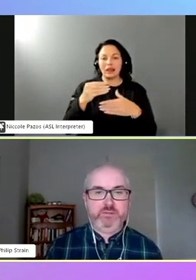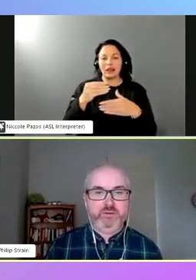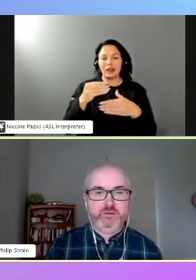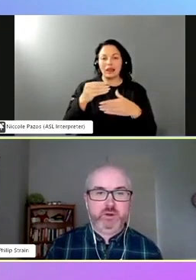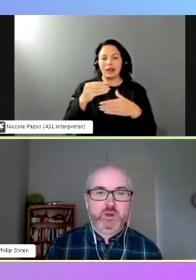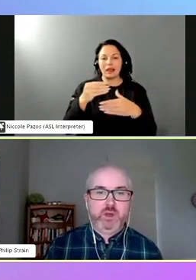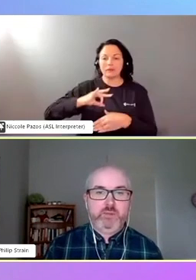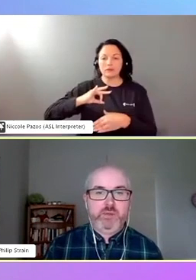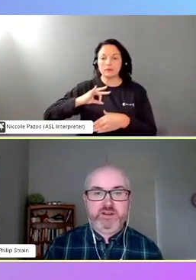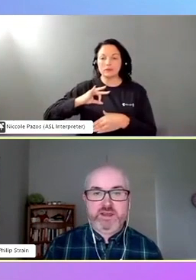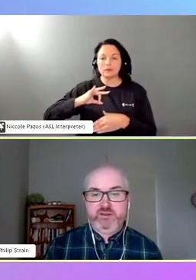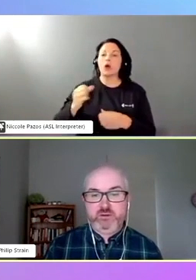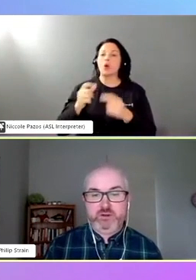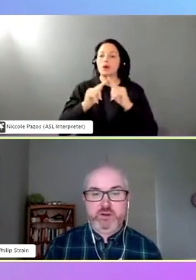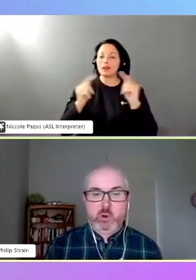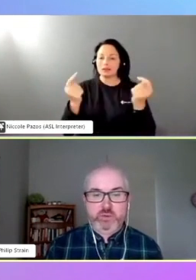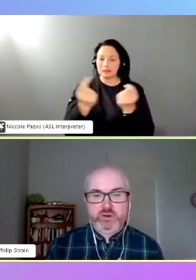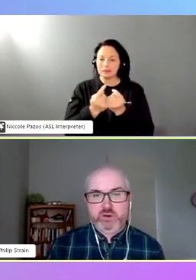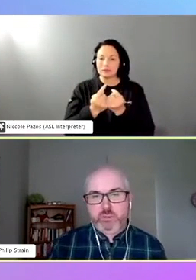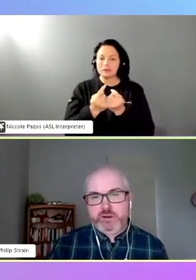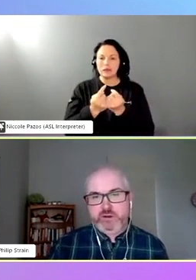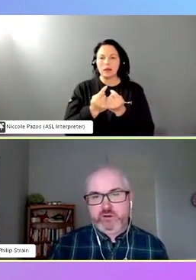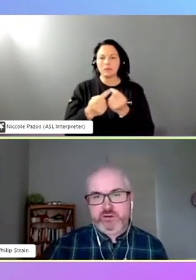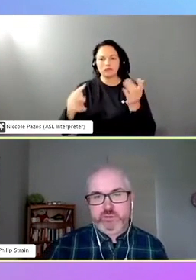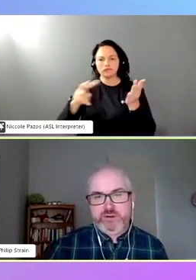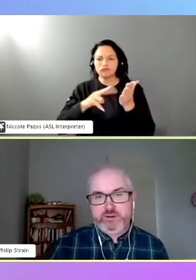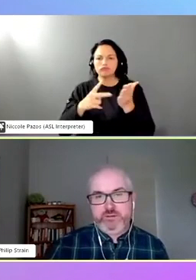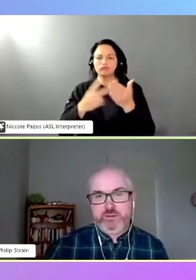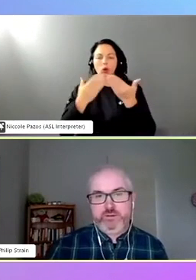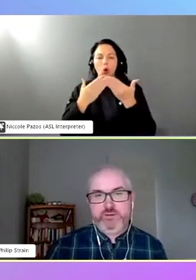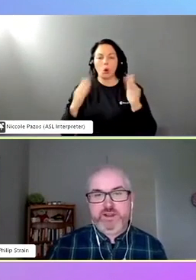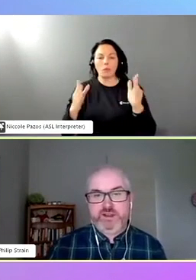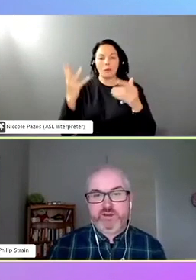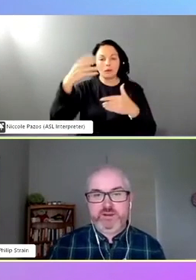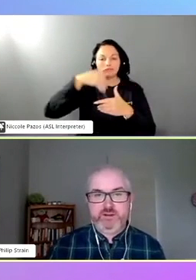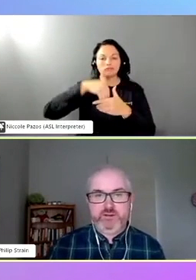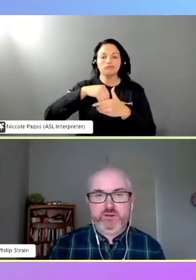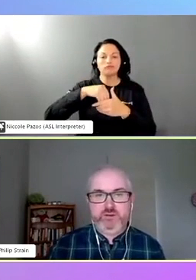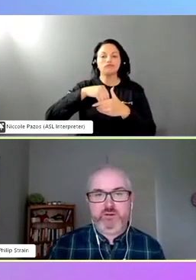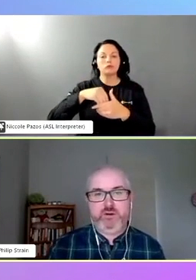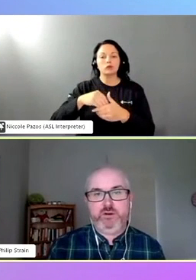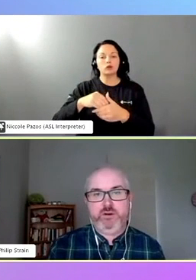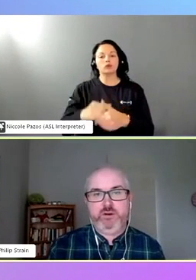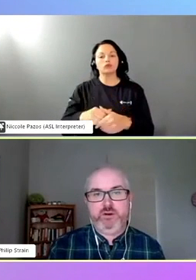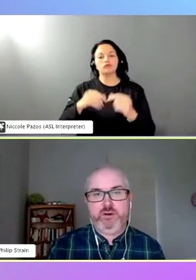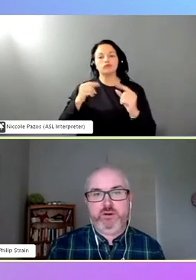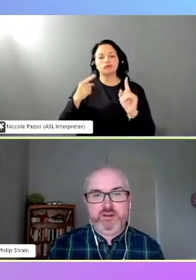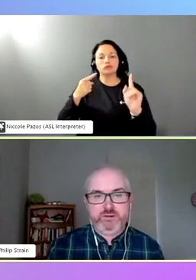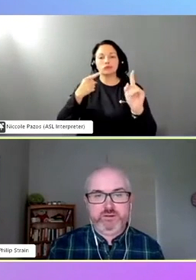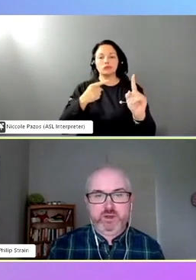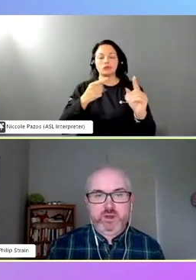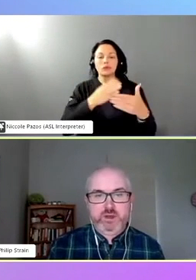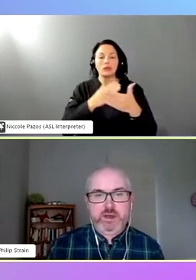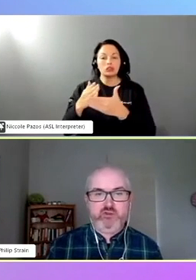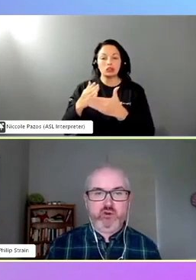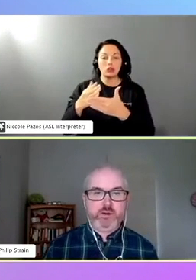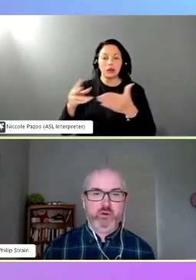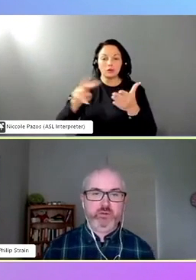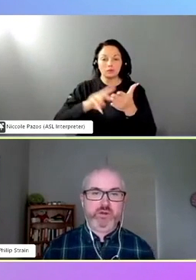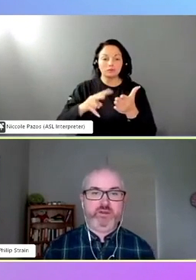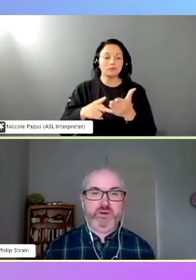We can use it to waste the traditional distance.